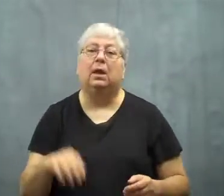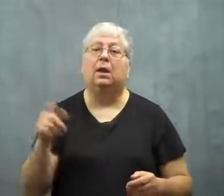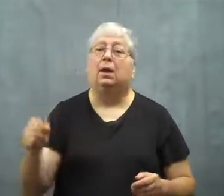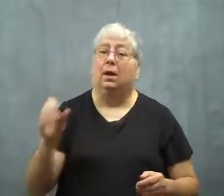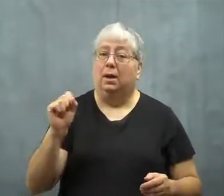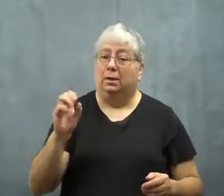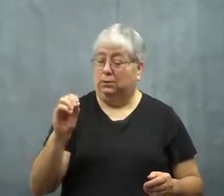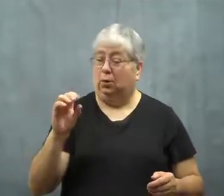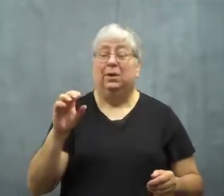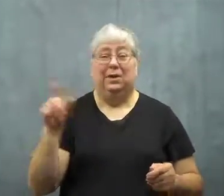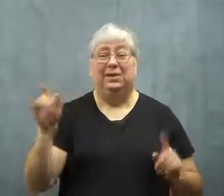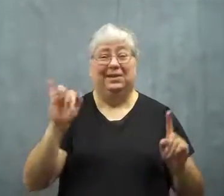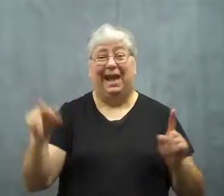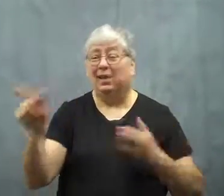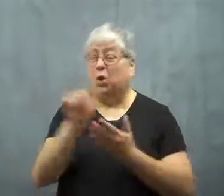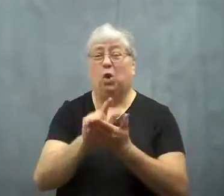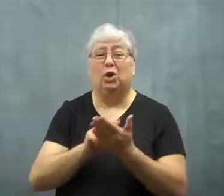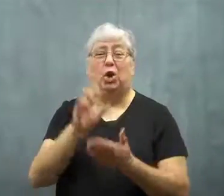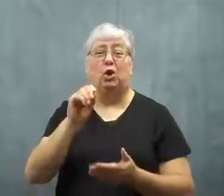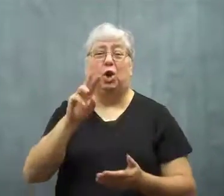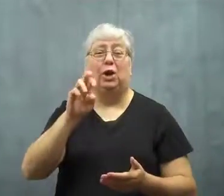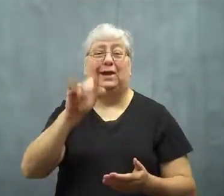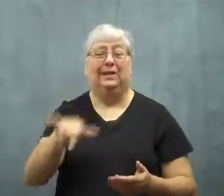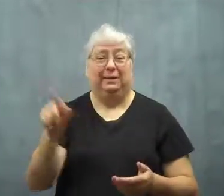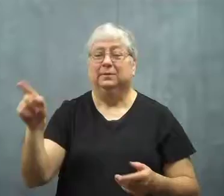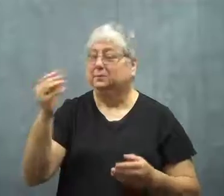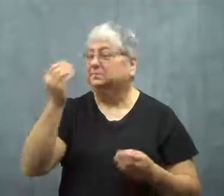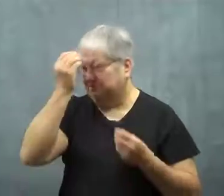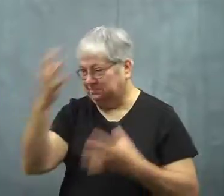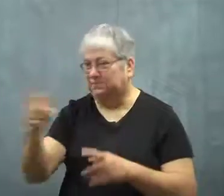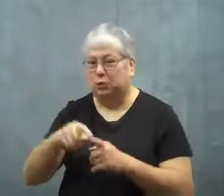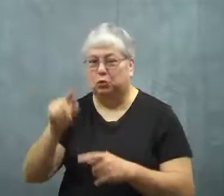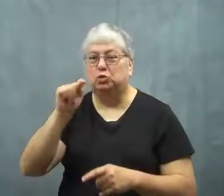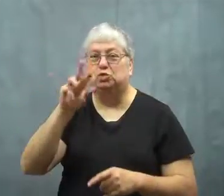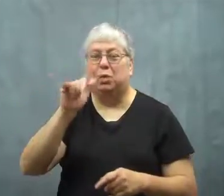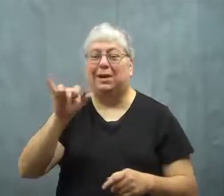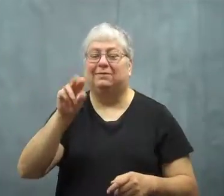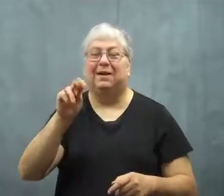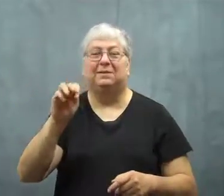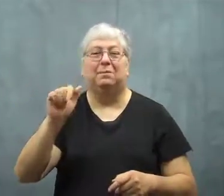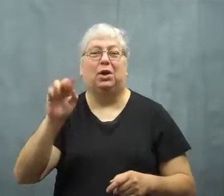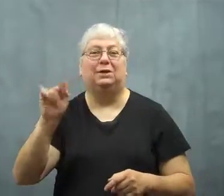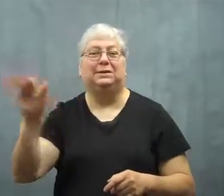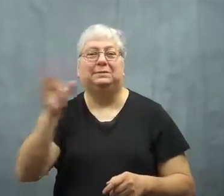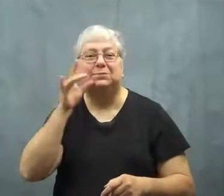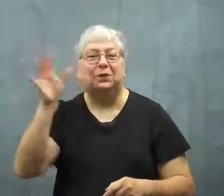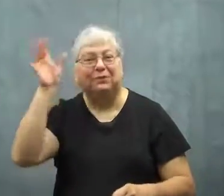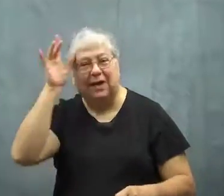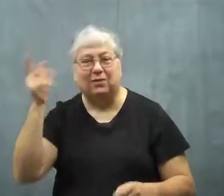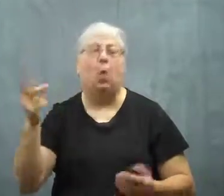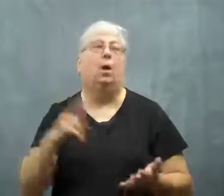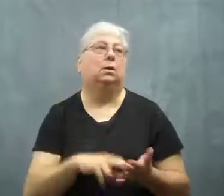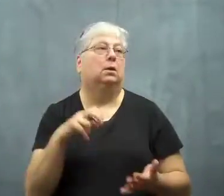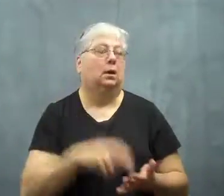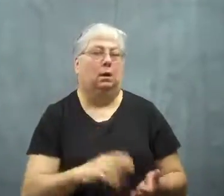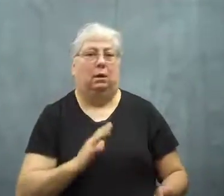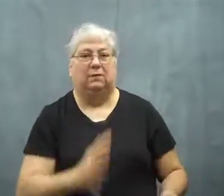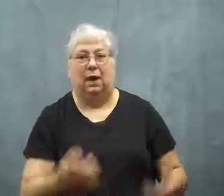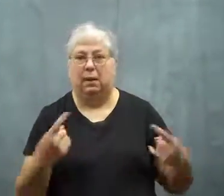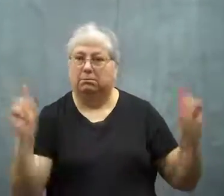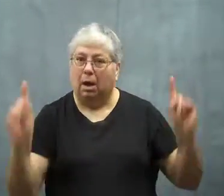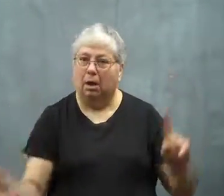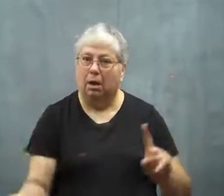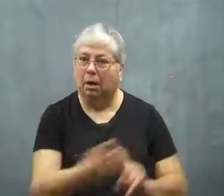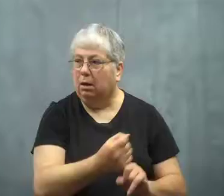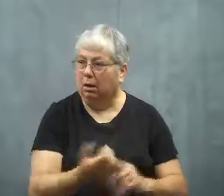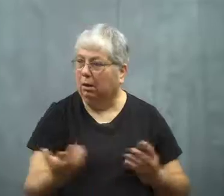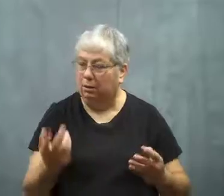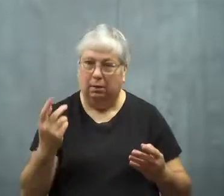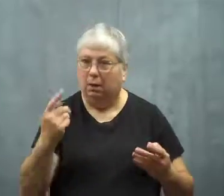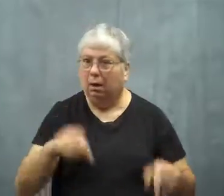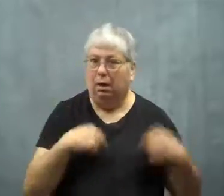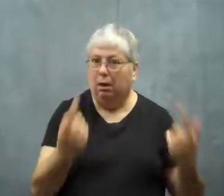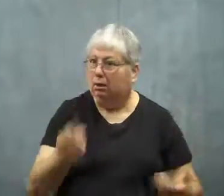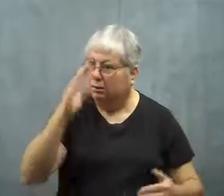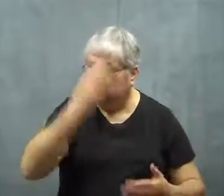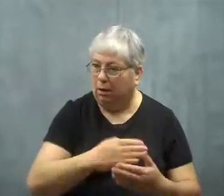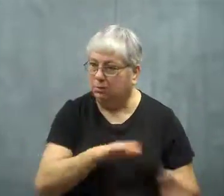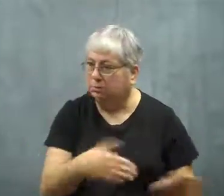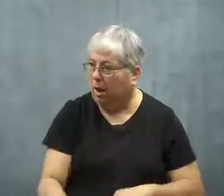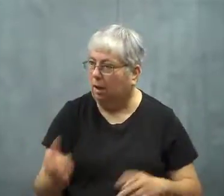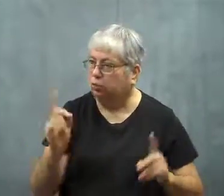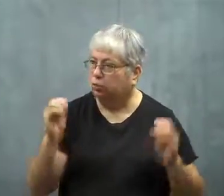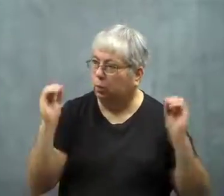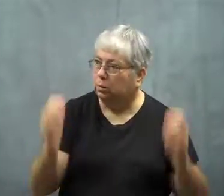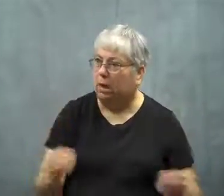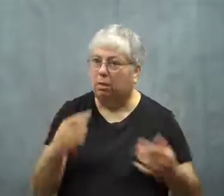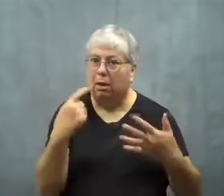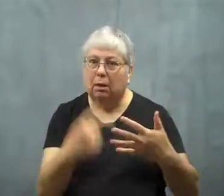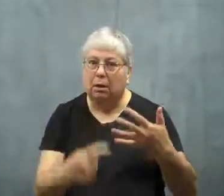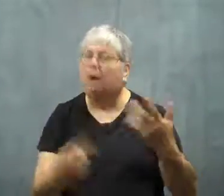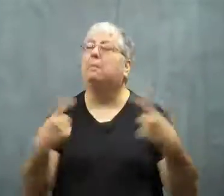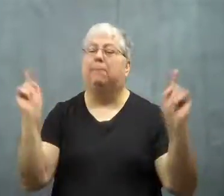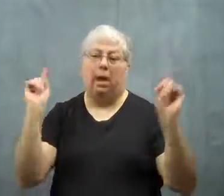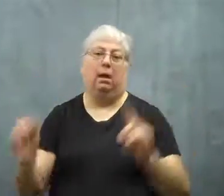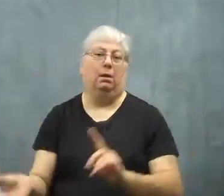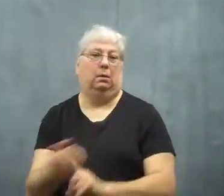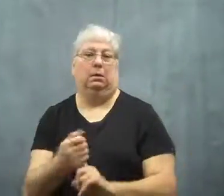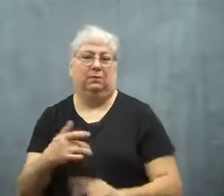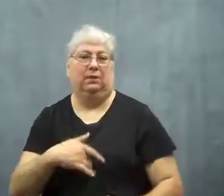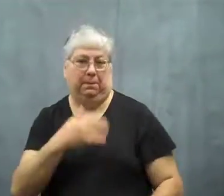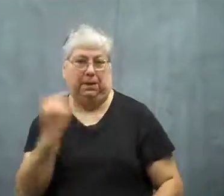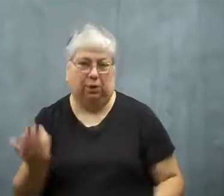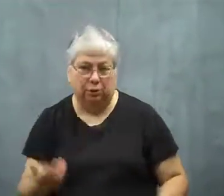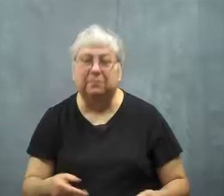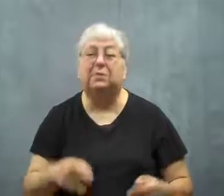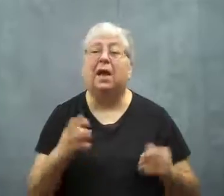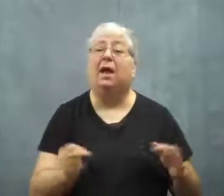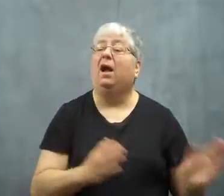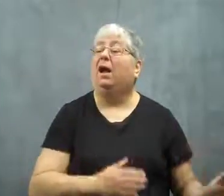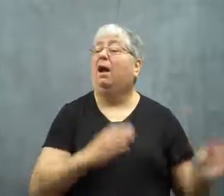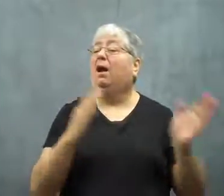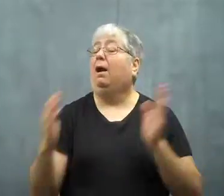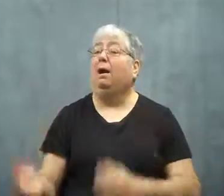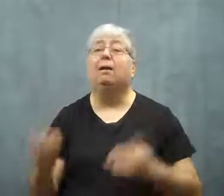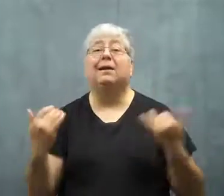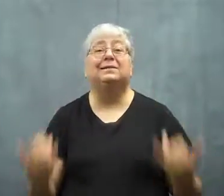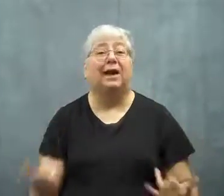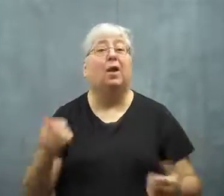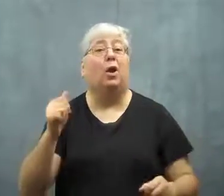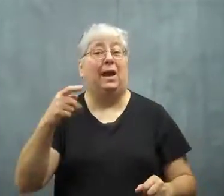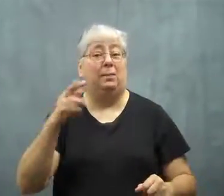When Corey notified Trayvon Martin's parents of the arrest, they were overjoyed.